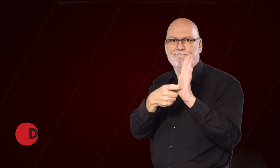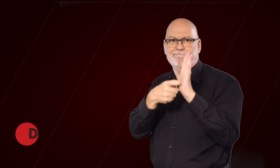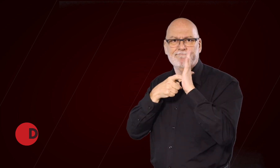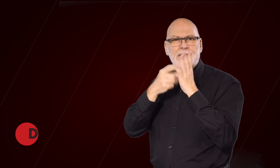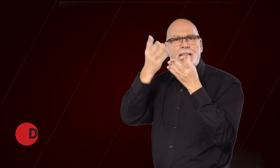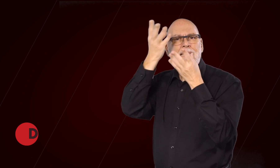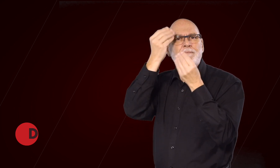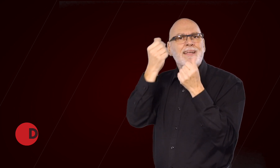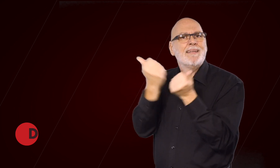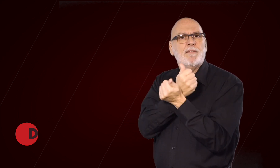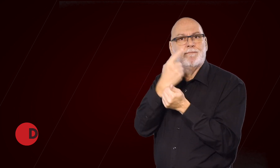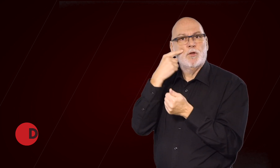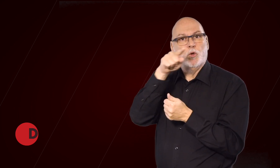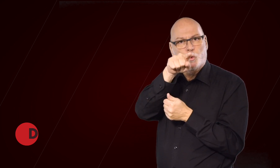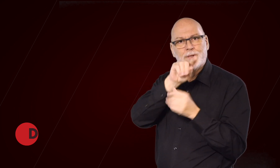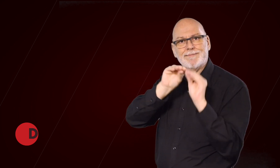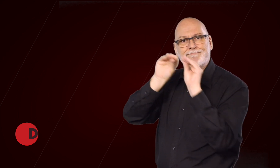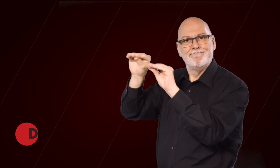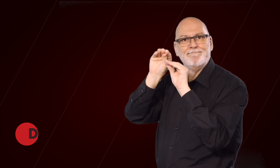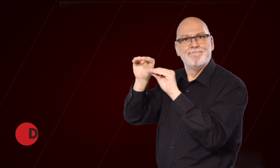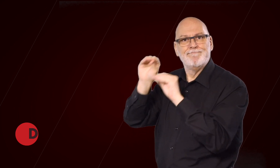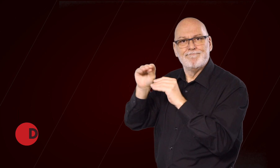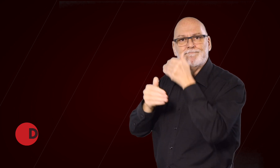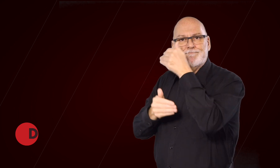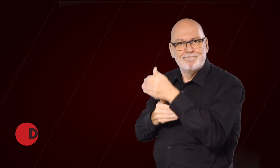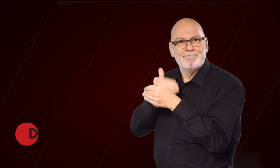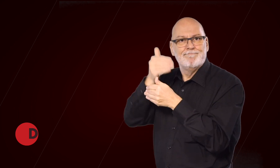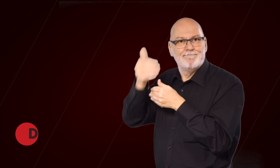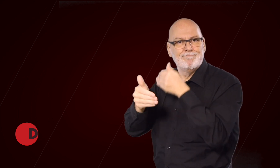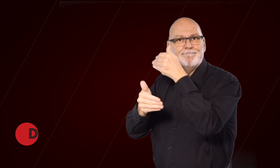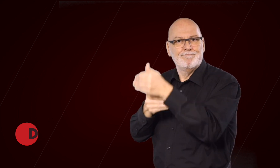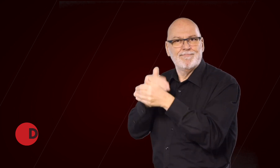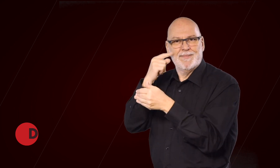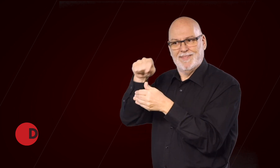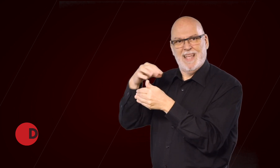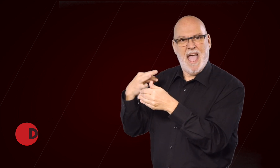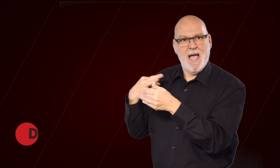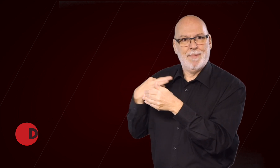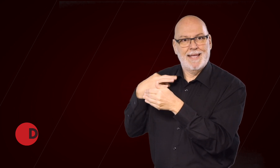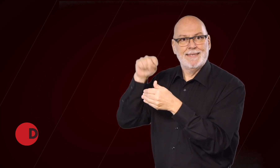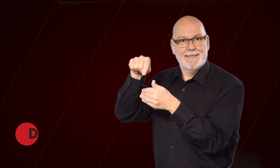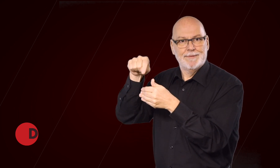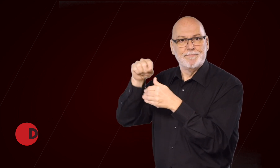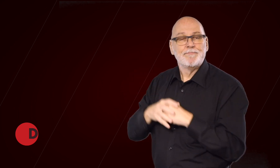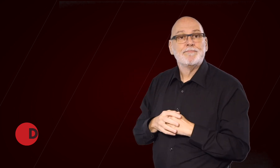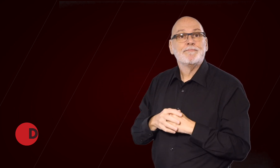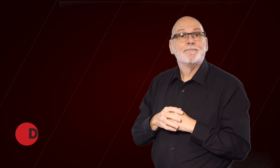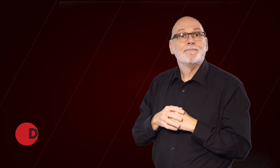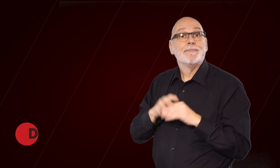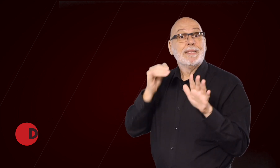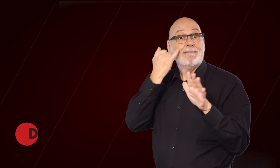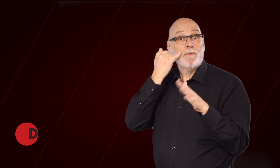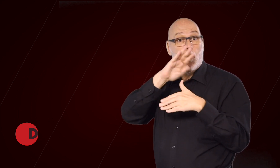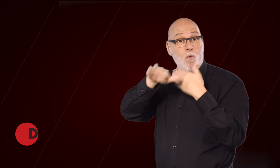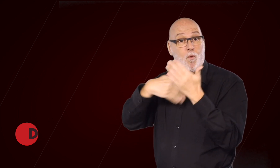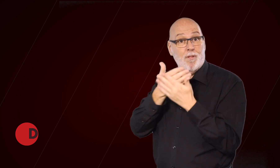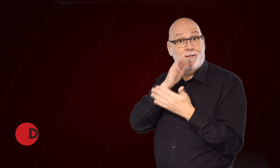It requires information for you in order to process the application.